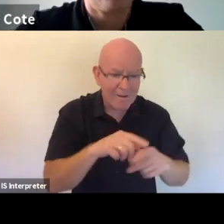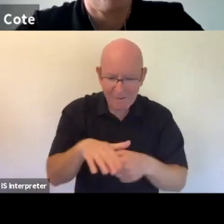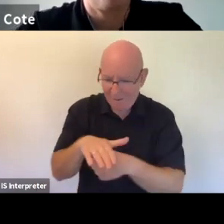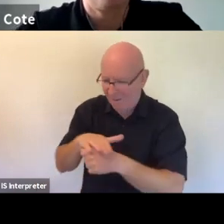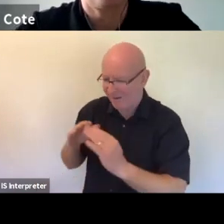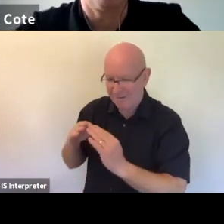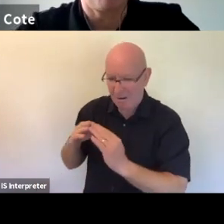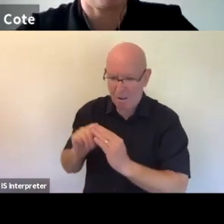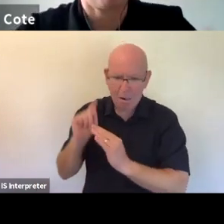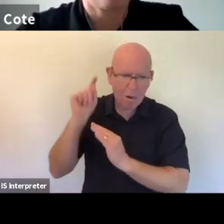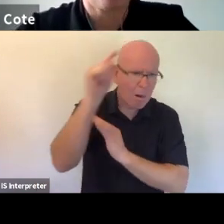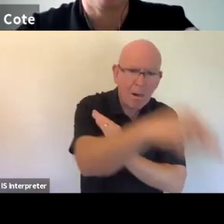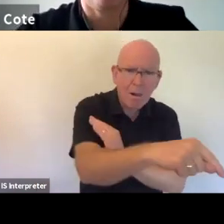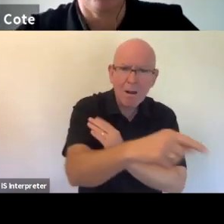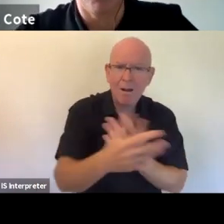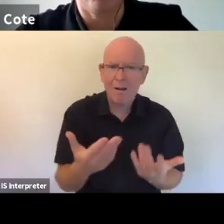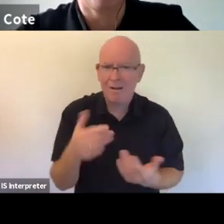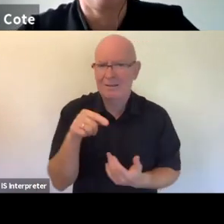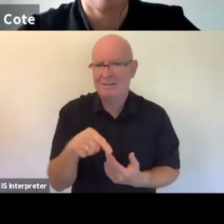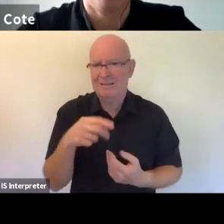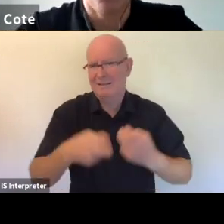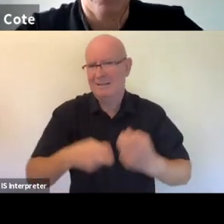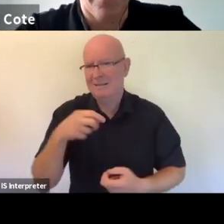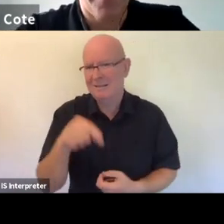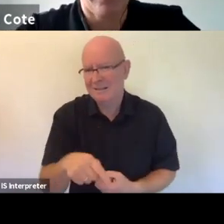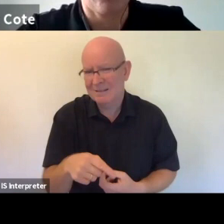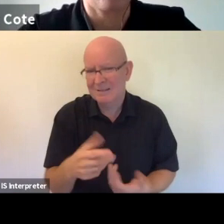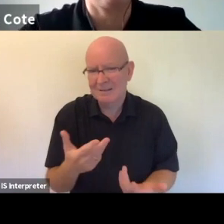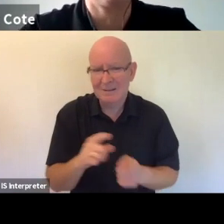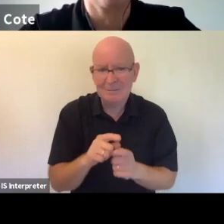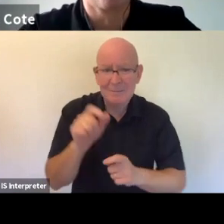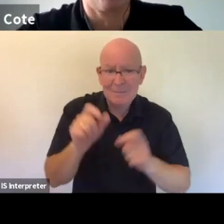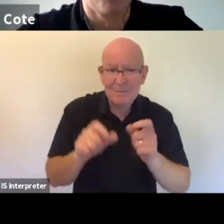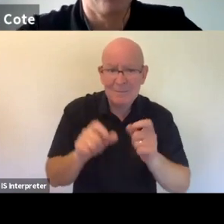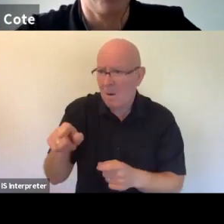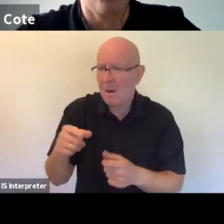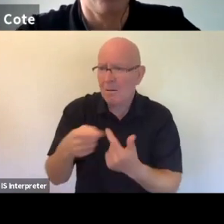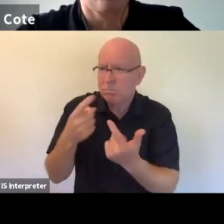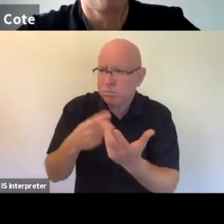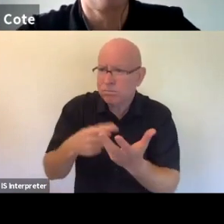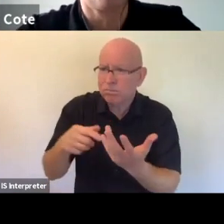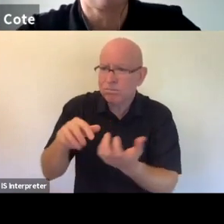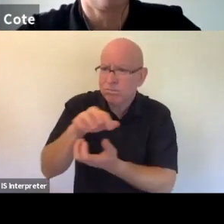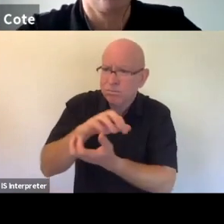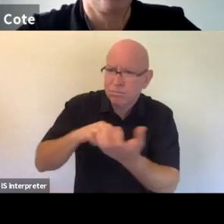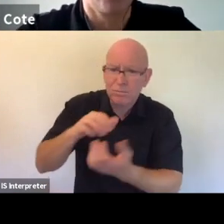there is a need to combine mainstream and disability specific schemes to ensure basic income security access to healthcare